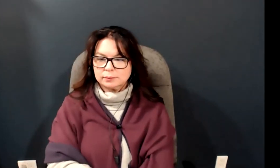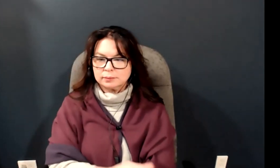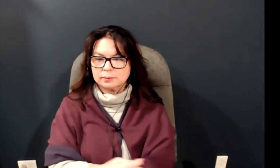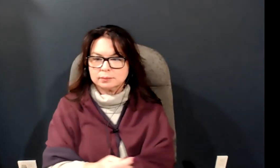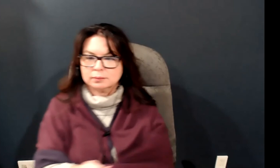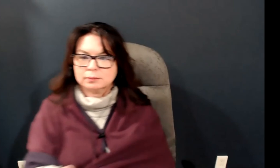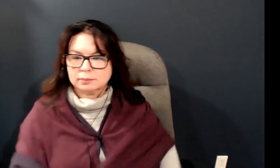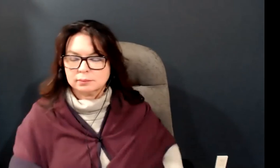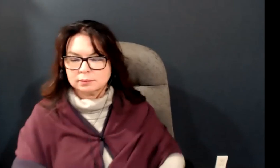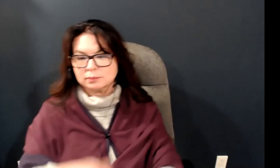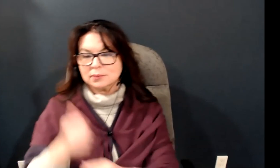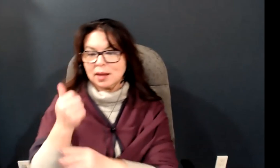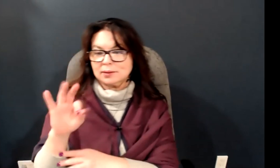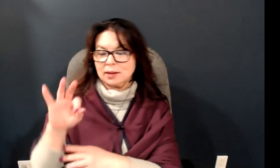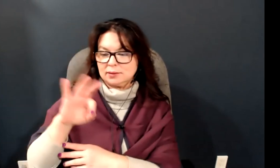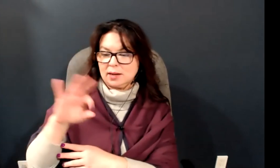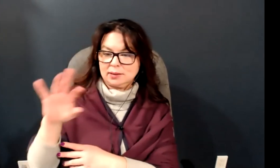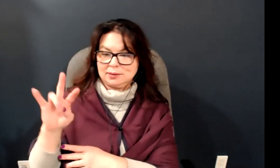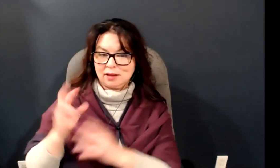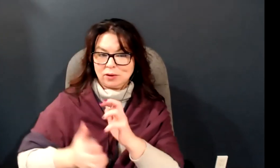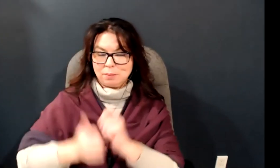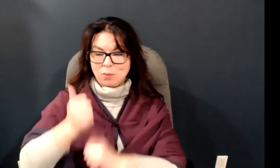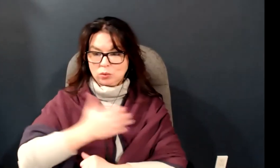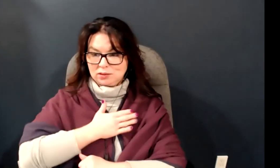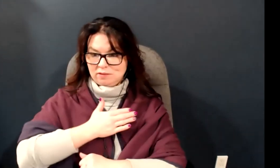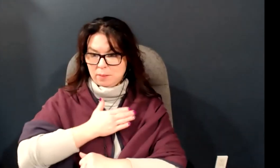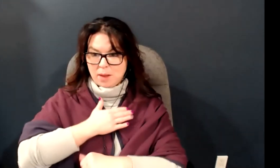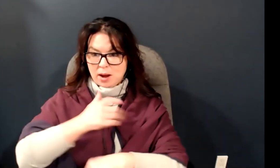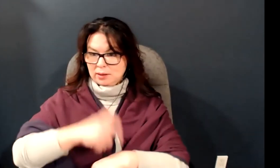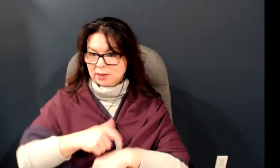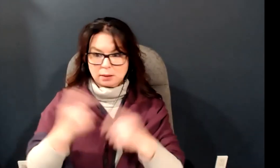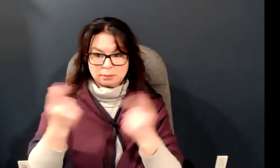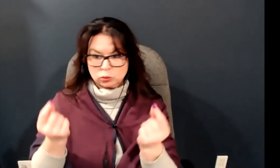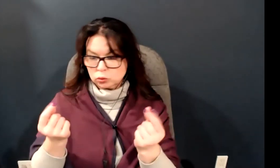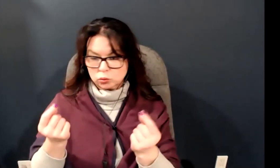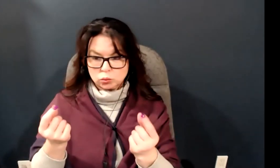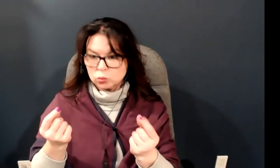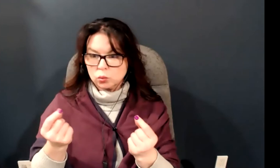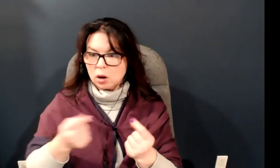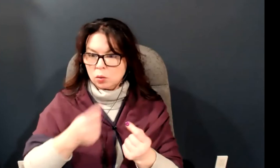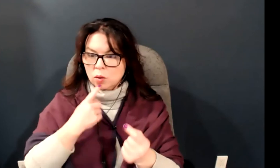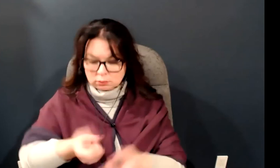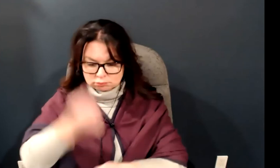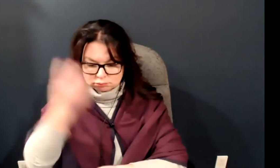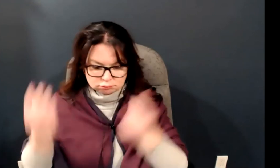To begin with, forgetting about it was but it seems like an active, it seems even more